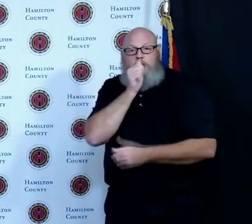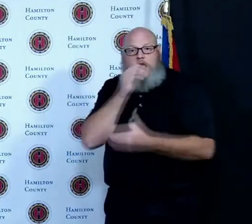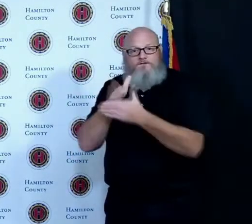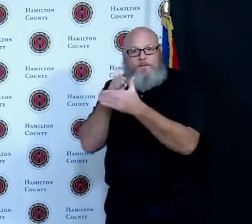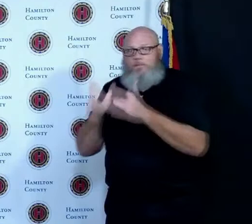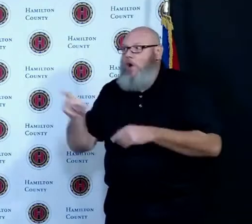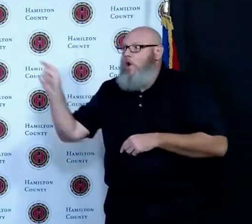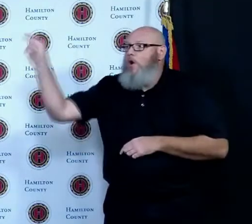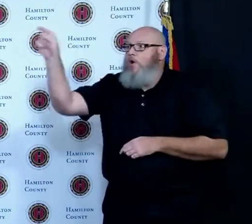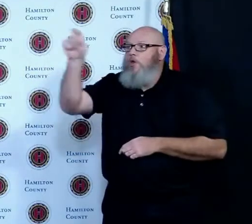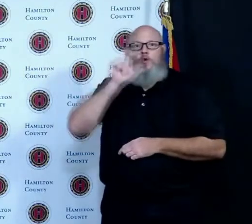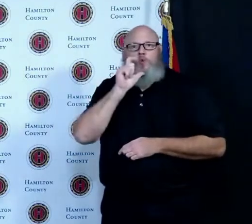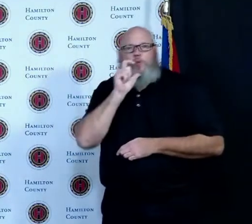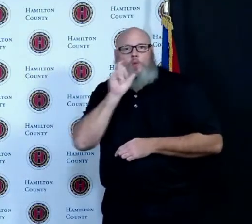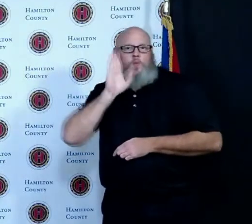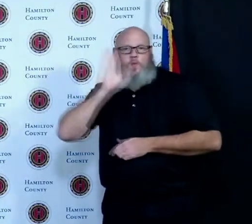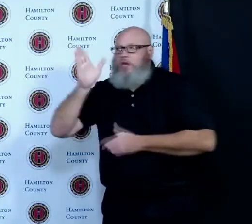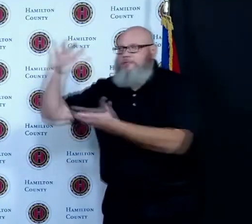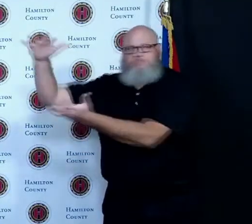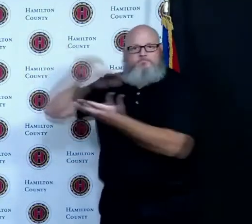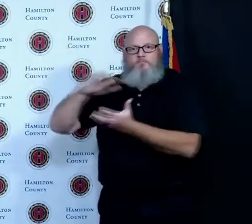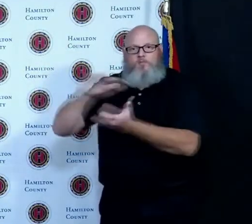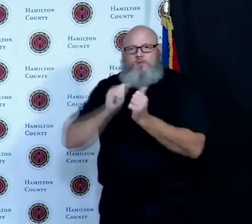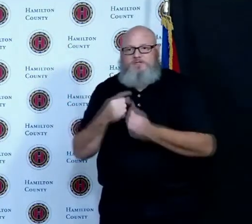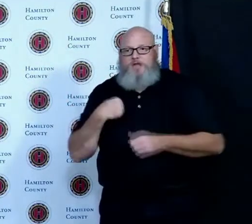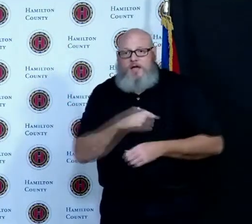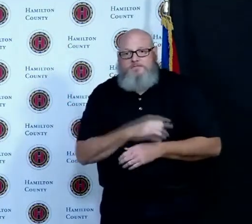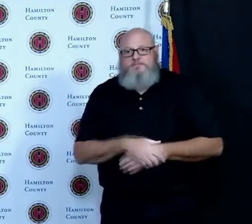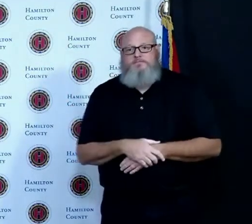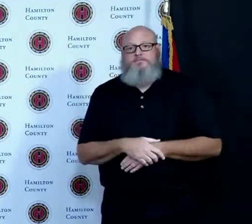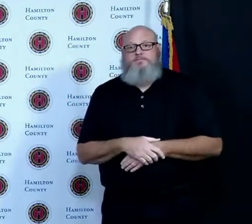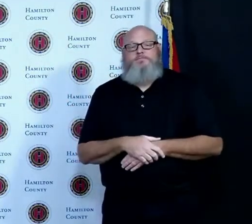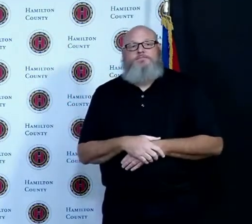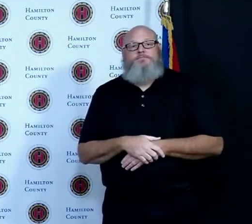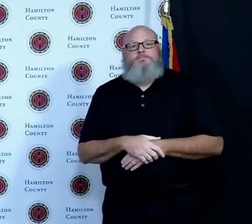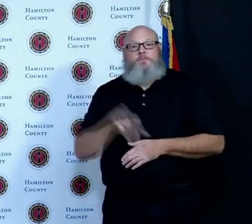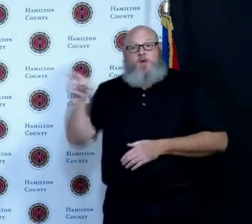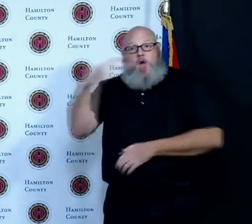sector involved through pharmacies we've got city public health and county public health involved